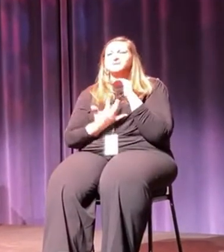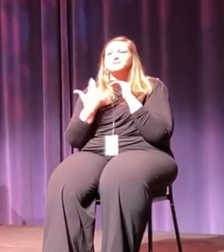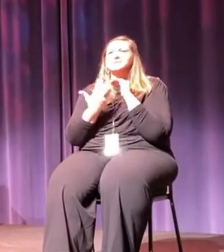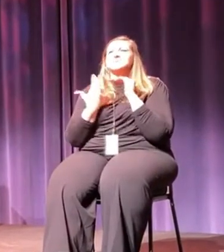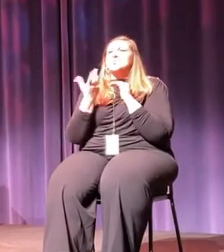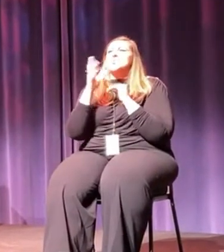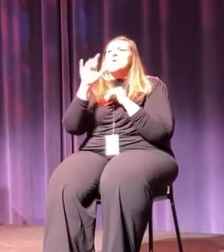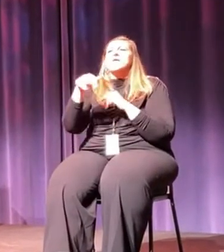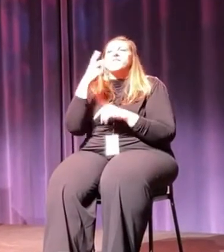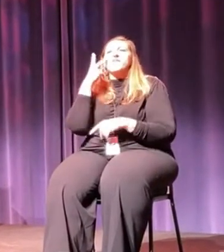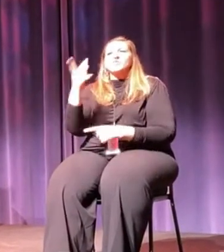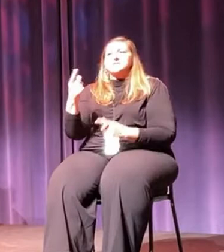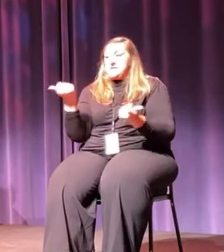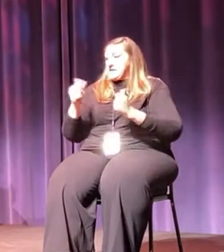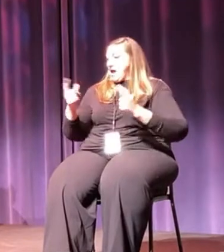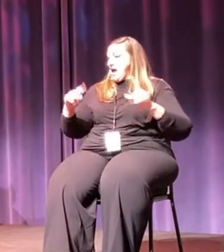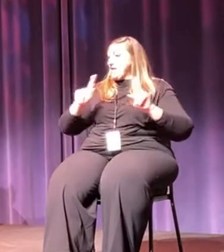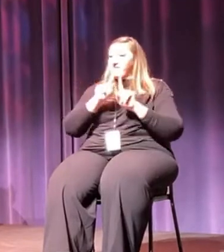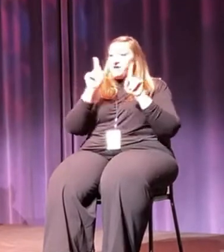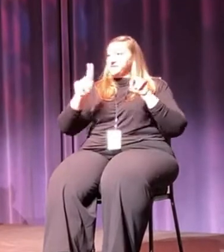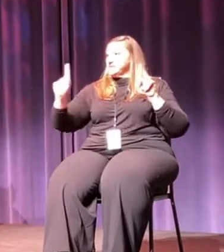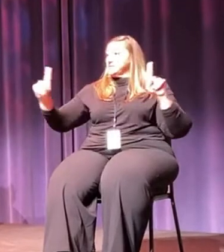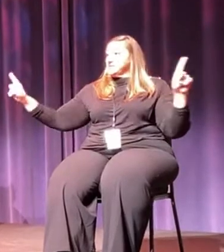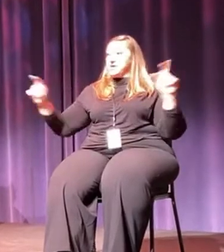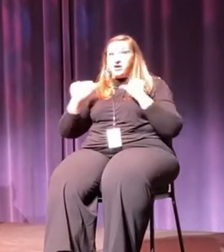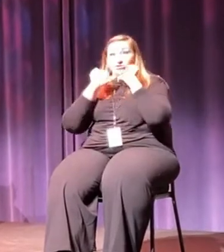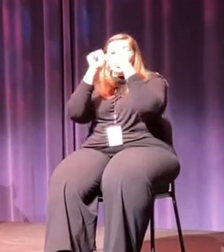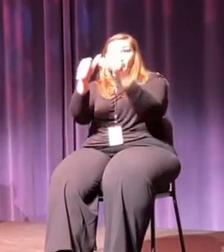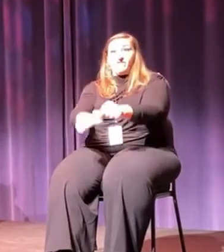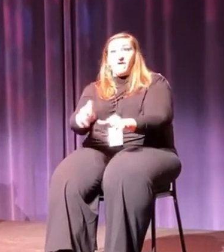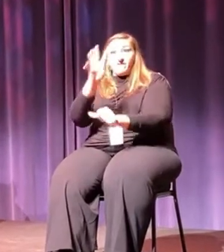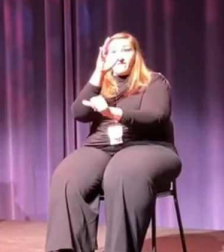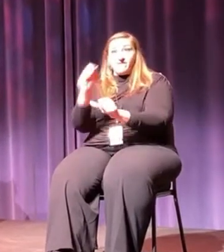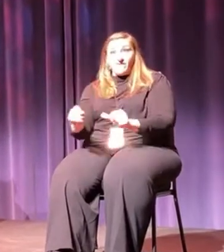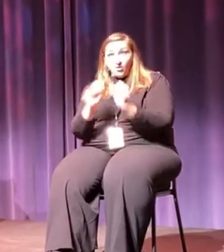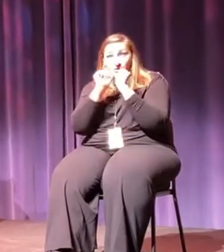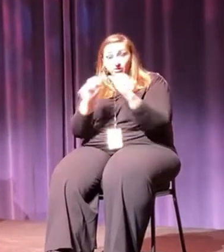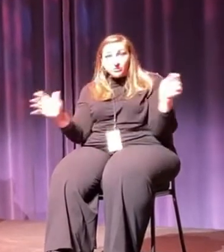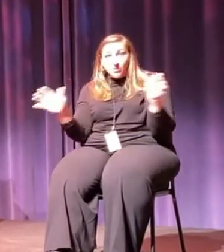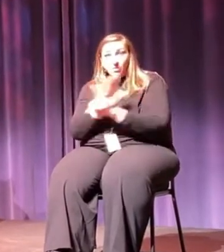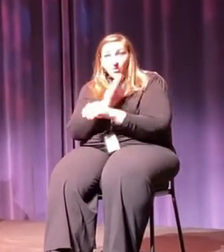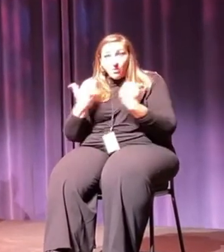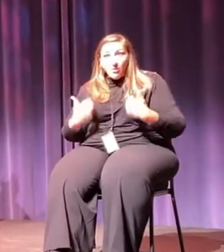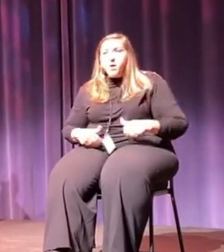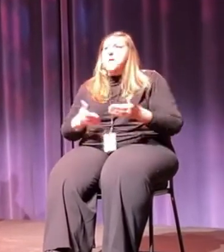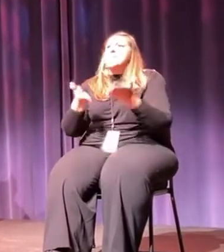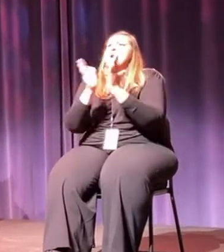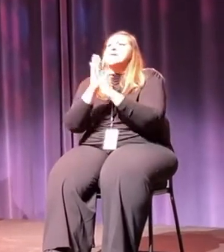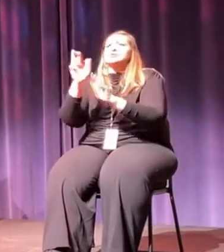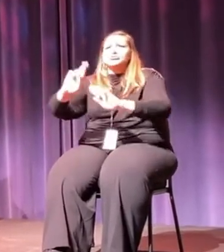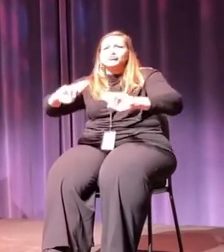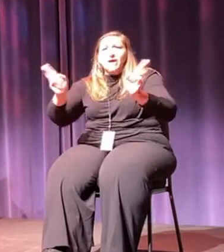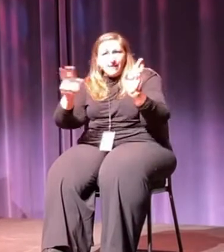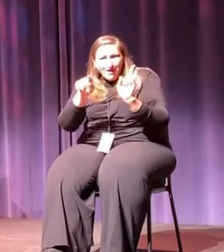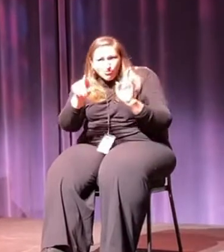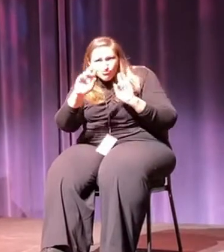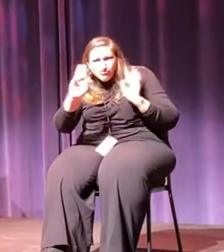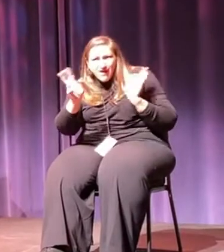Have you ever seen any of us survive her forties intact? I just need to ask you if you're ready. Are you ready?